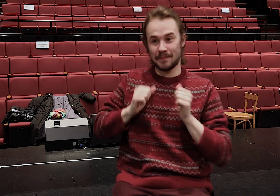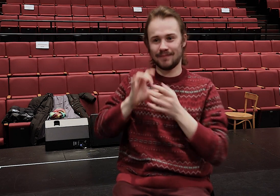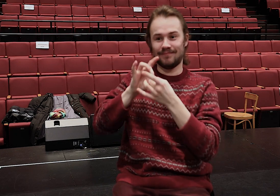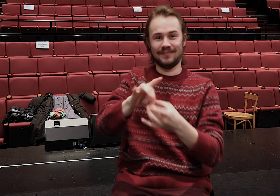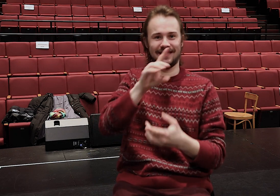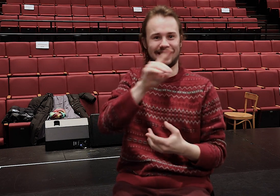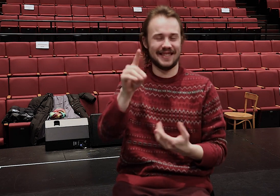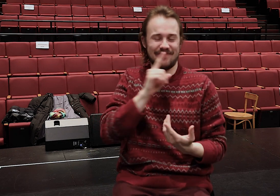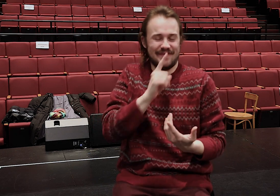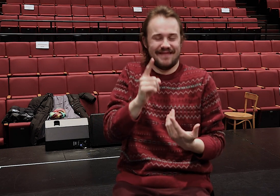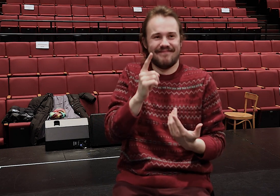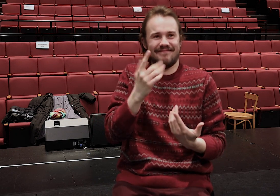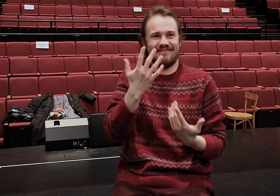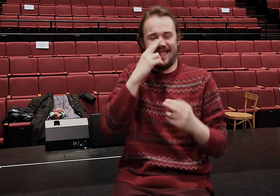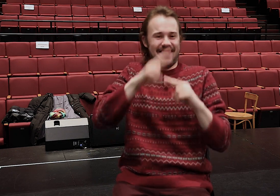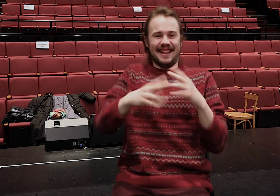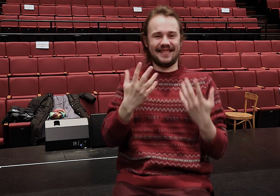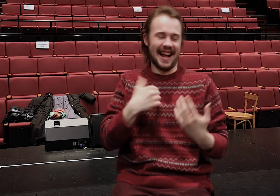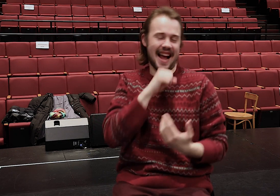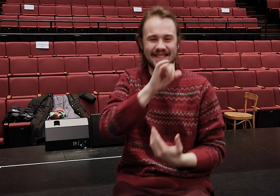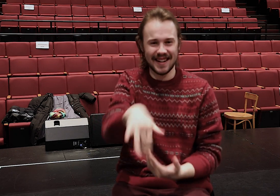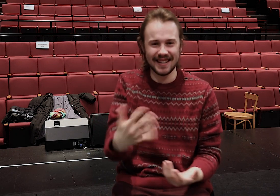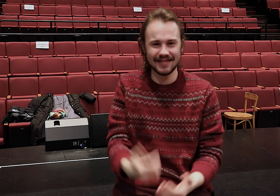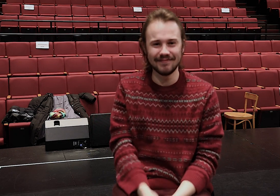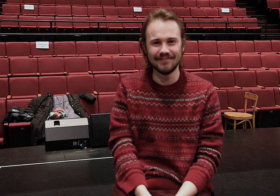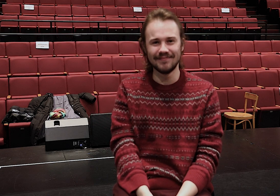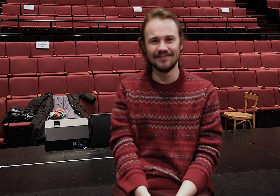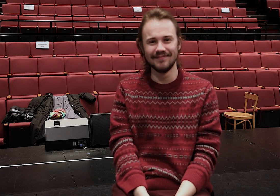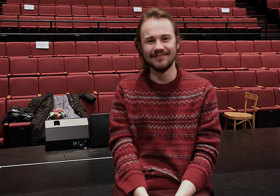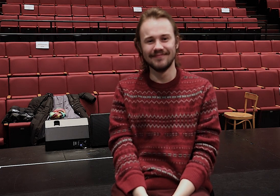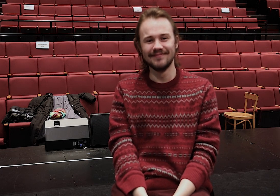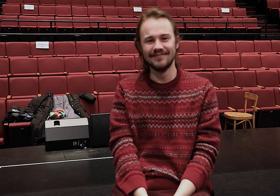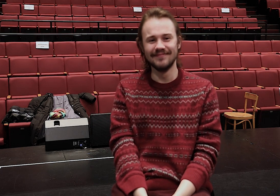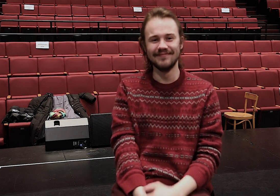You know, the play's reference to D&D, I just think it's fun, I love that.